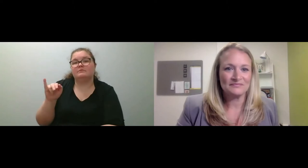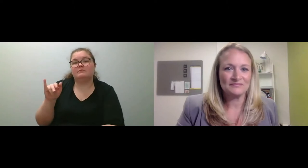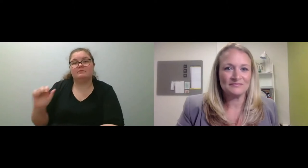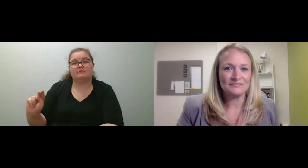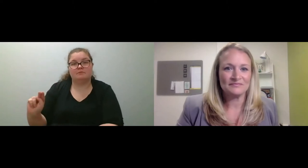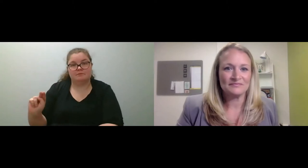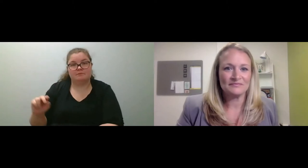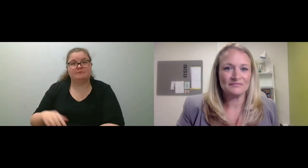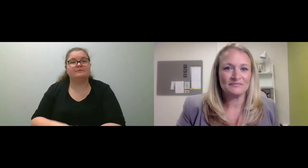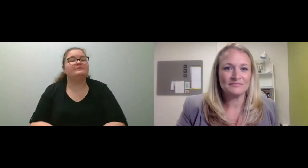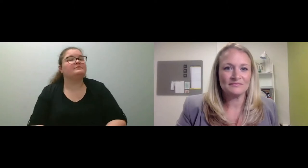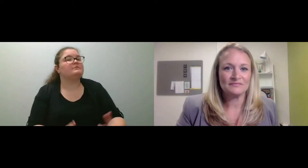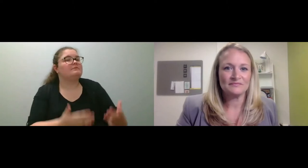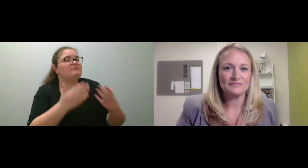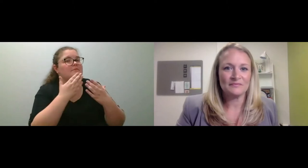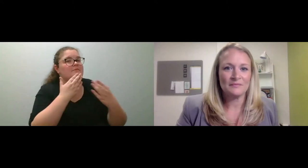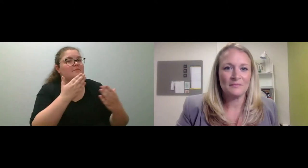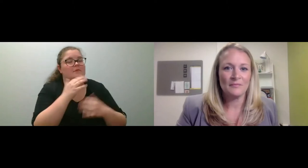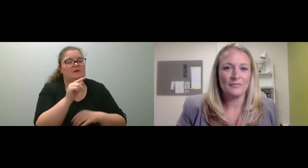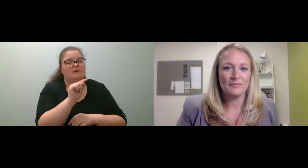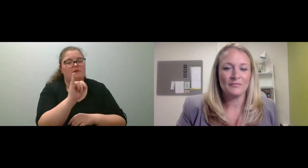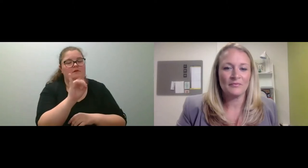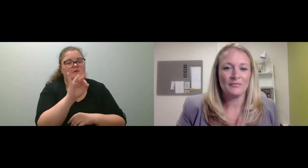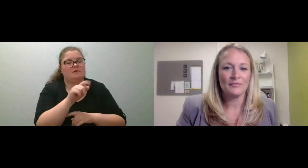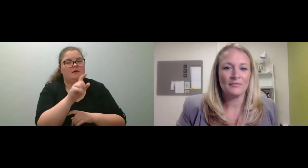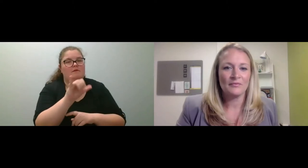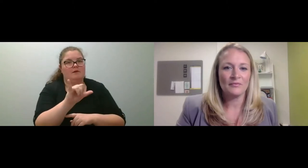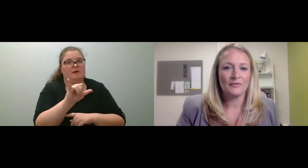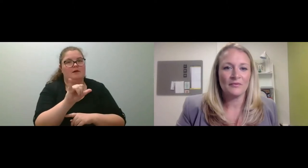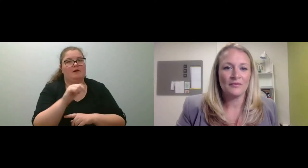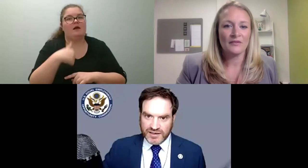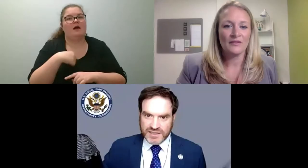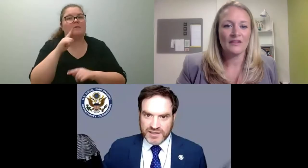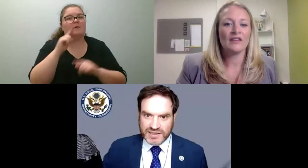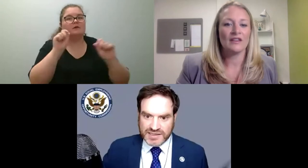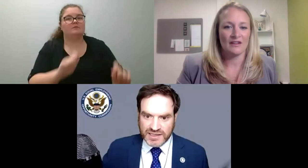I'm going to just spotlight my video here so you can see me